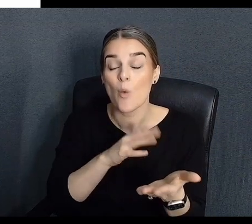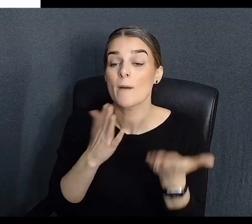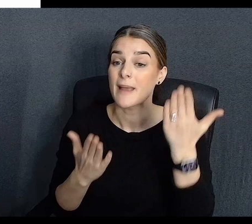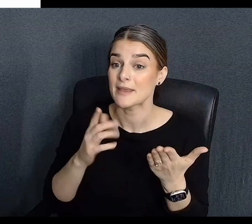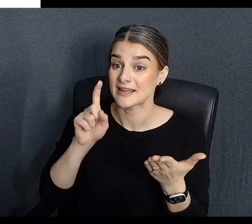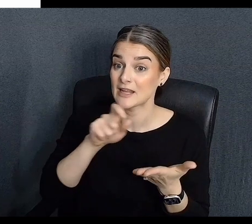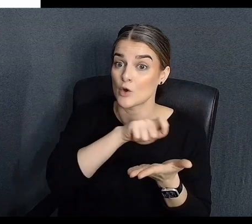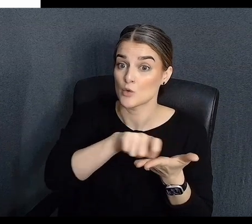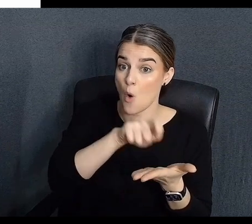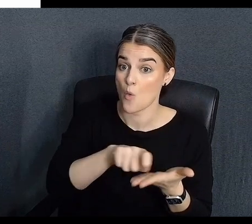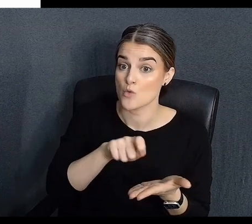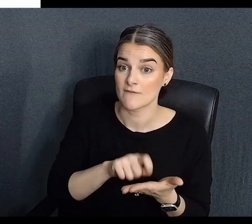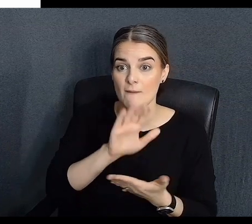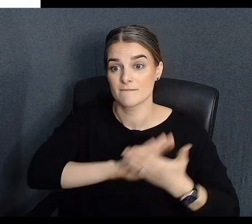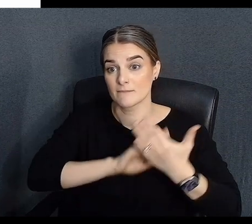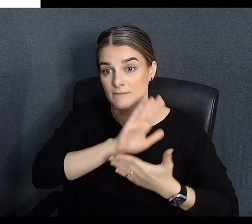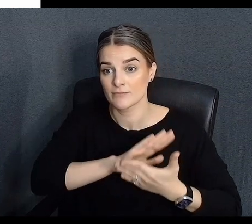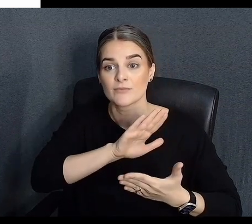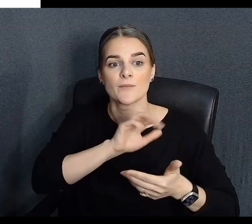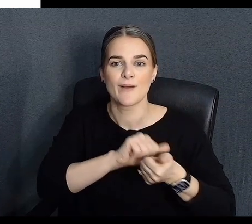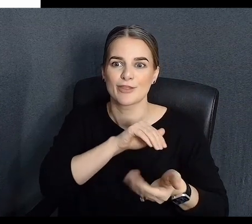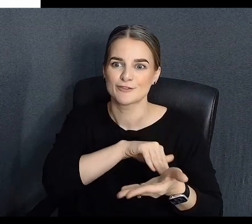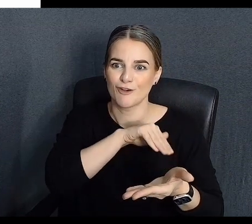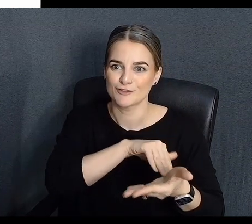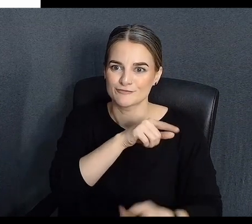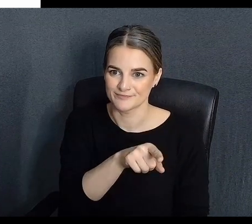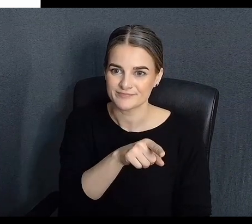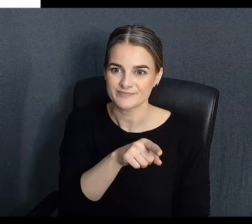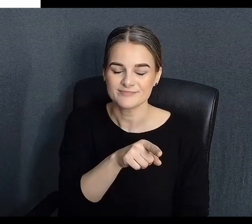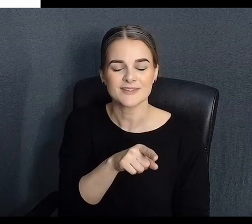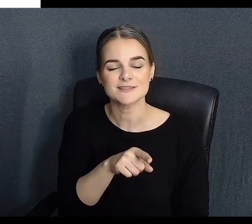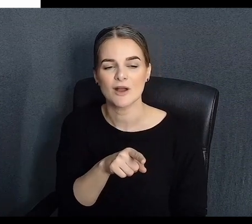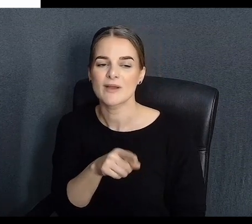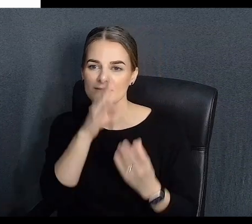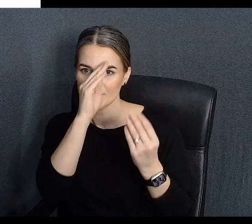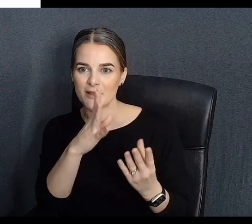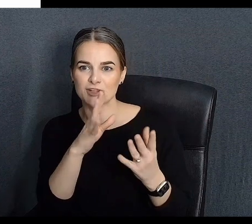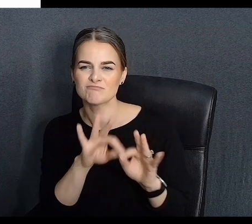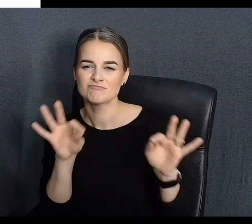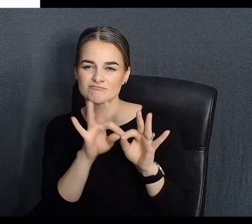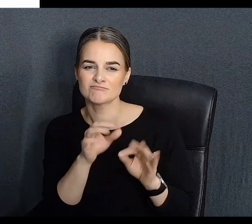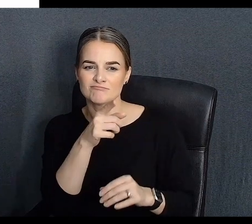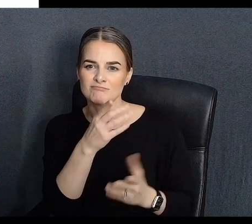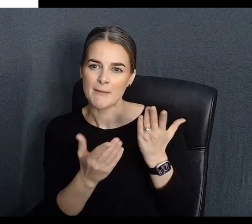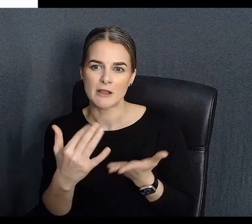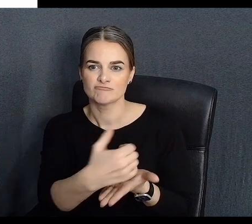So any paperwork from the doctor might need to be gathered as well. There's a lot of forms, including the assignment